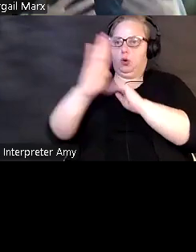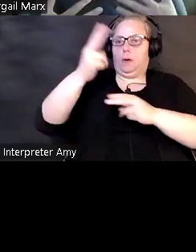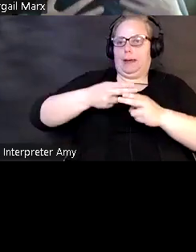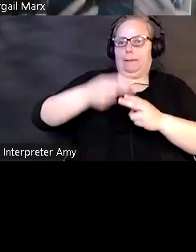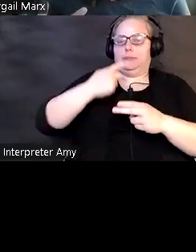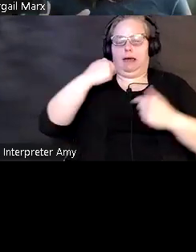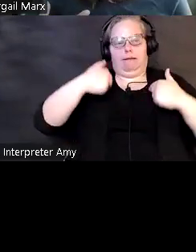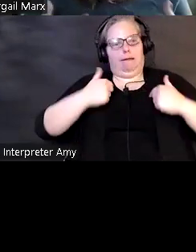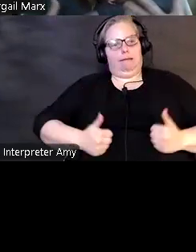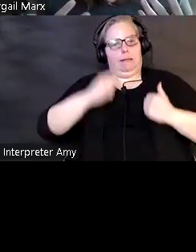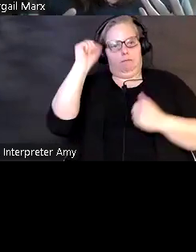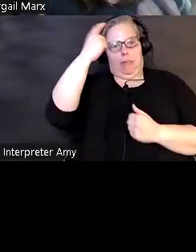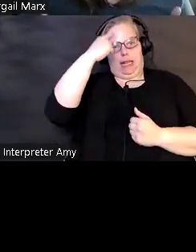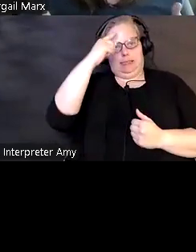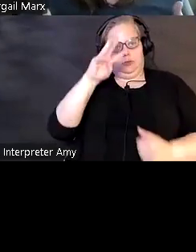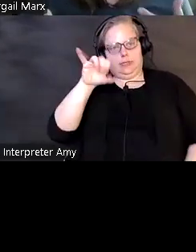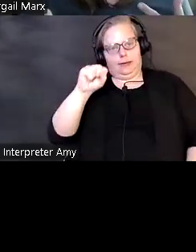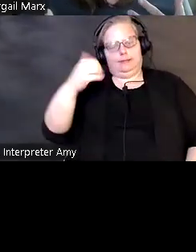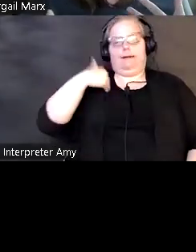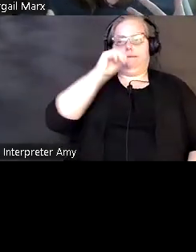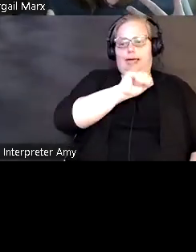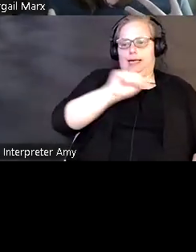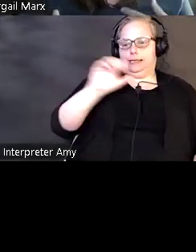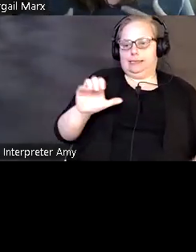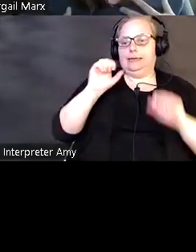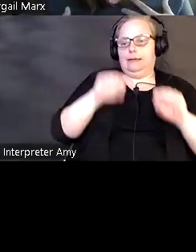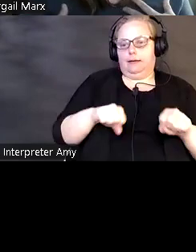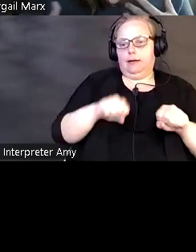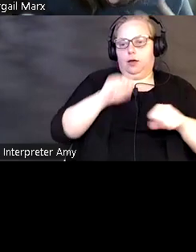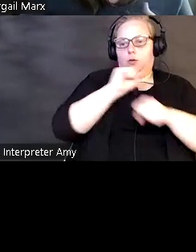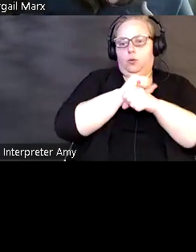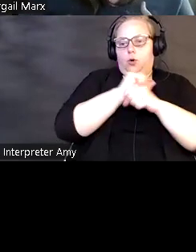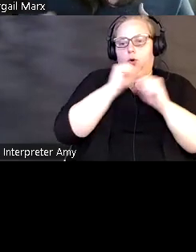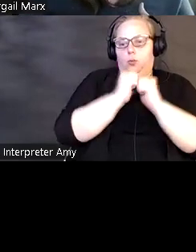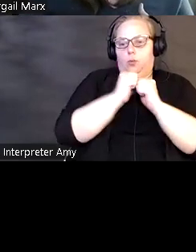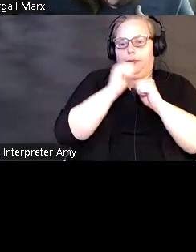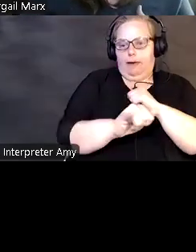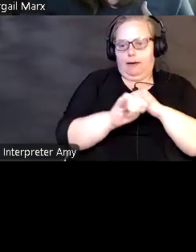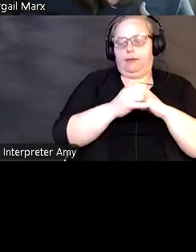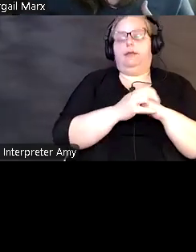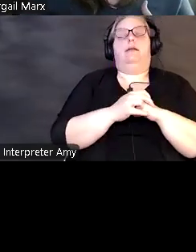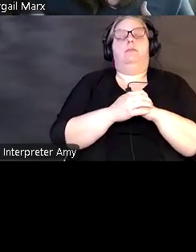and I have AAC -- I am comfortable working with AAC, and then anybody can go on that website